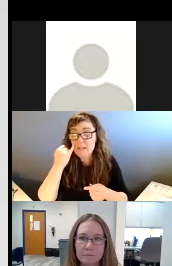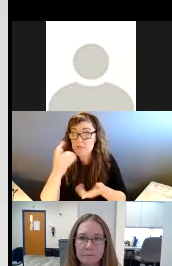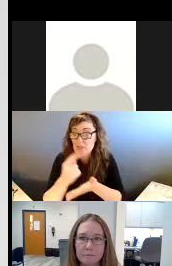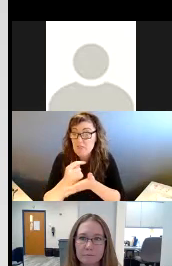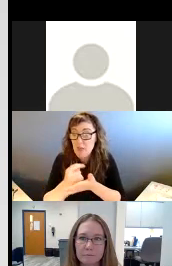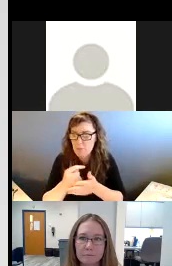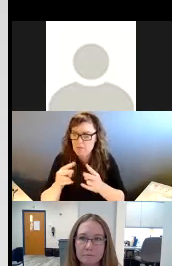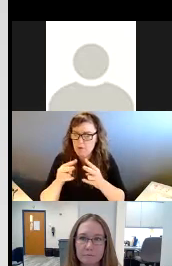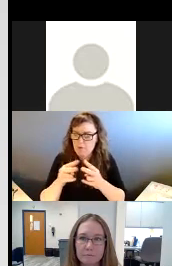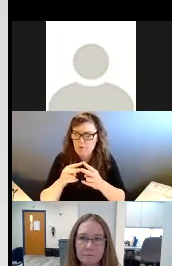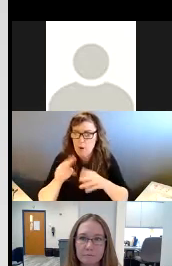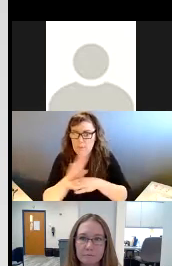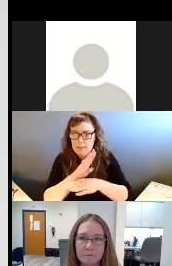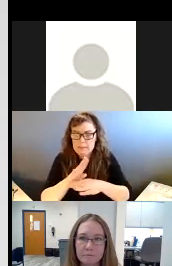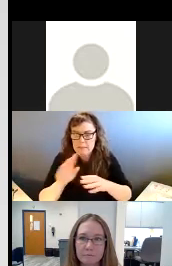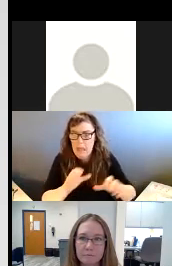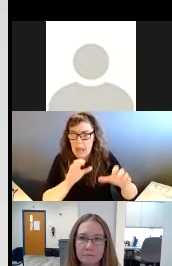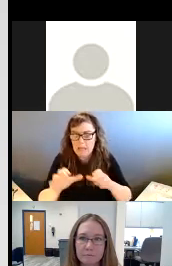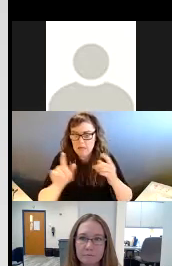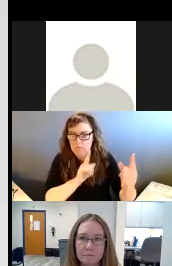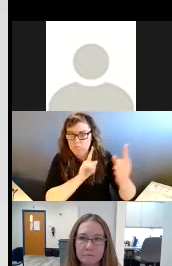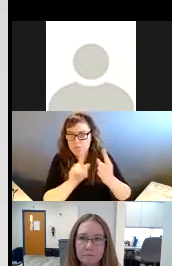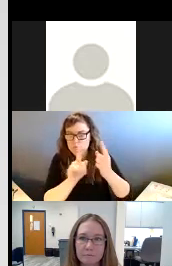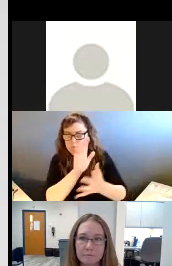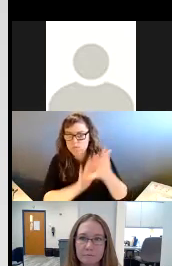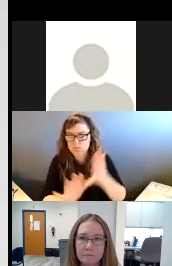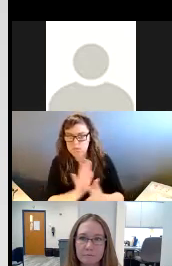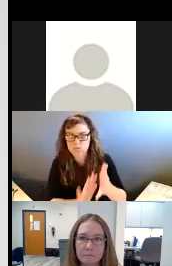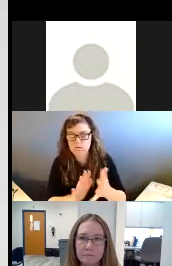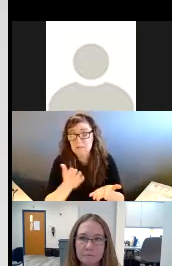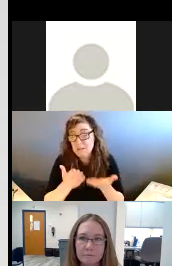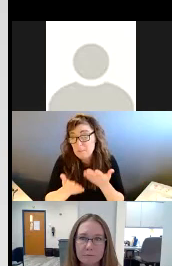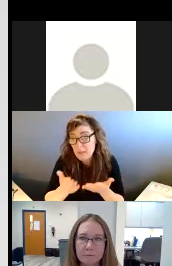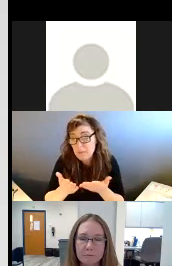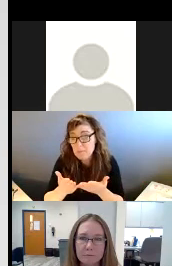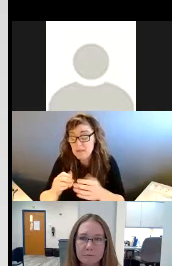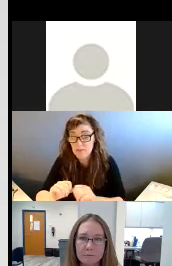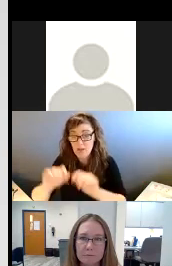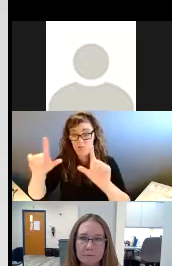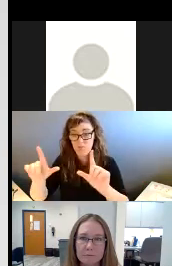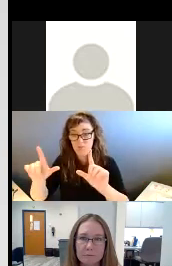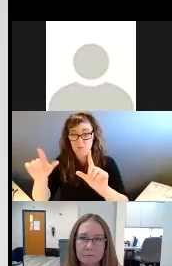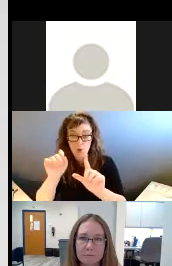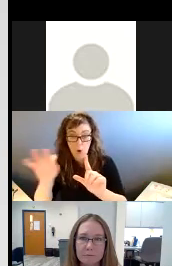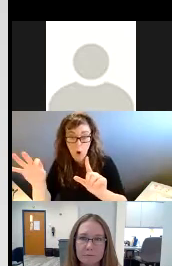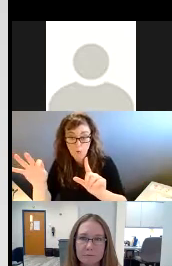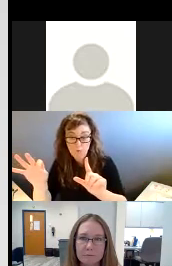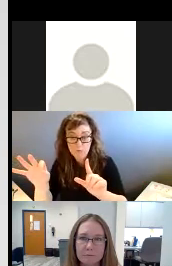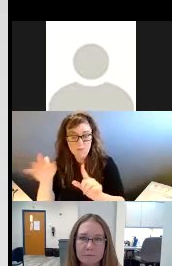CONSIDER TURNING OFF YOUR AUDIO AND VIDEO. YOU ARE ENSURING THAT NO ONE IS OVERHEARING INFORMATION THAT THEY SHOULDN'T AND NO ONE CAN